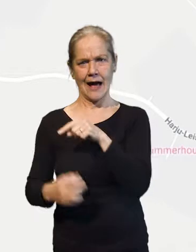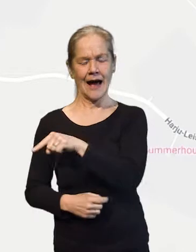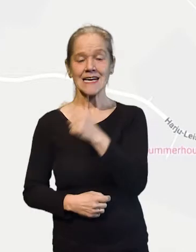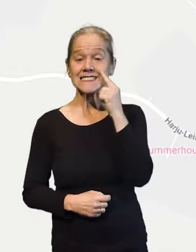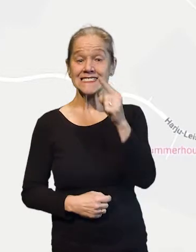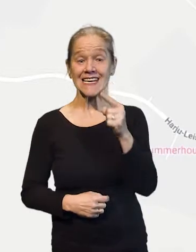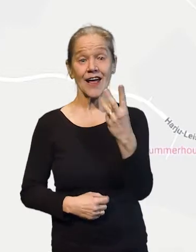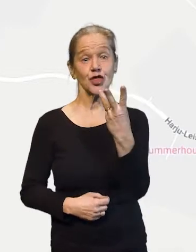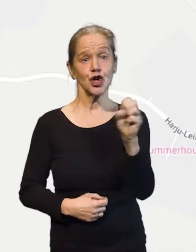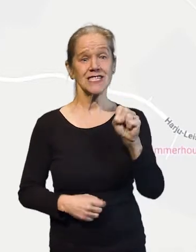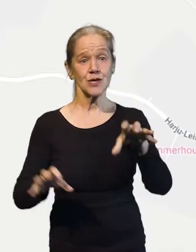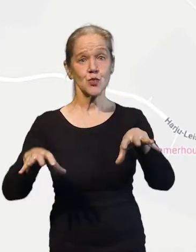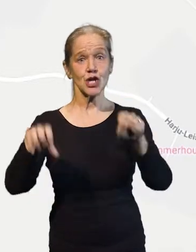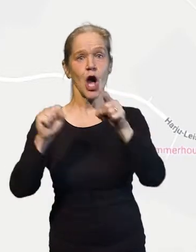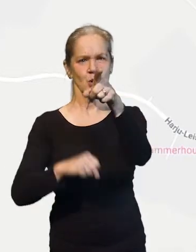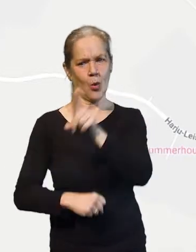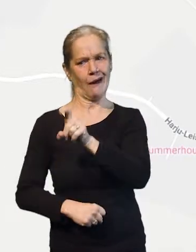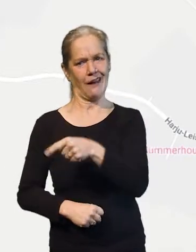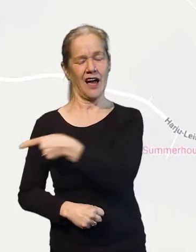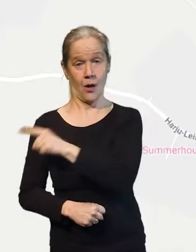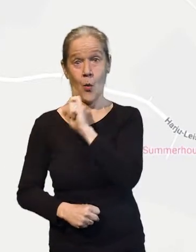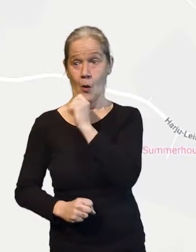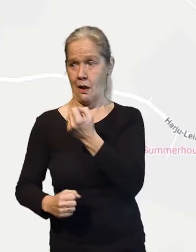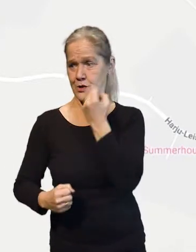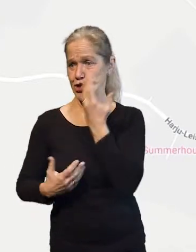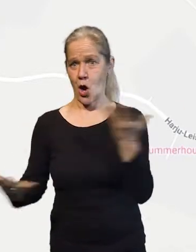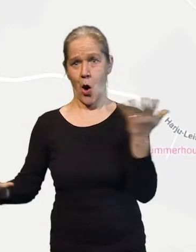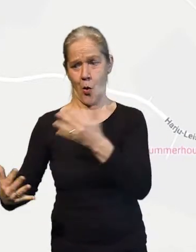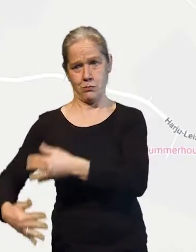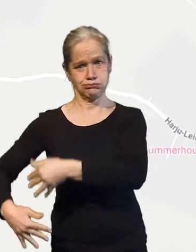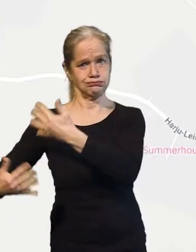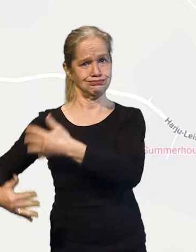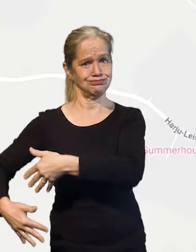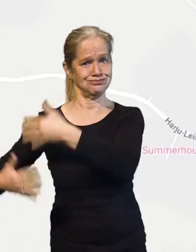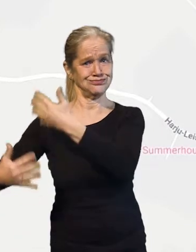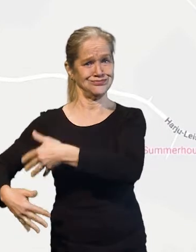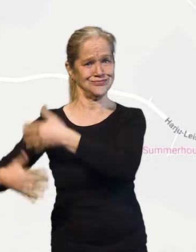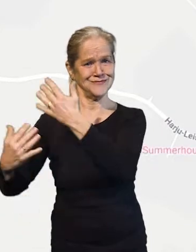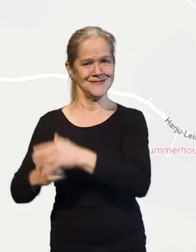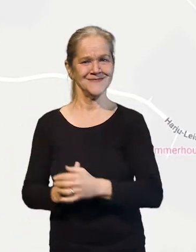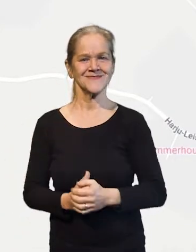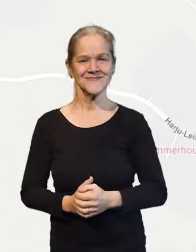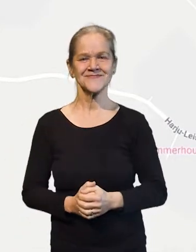"see all 30 results" If you click that, you'll then get a full list of all the results, which again, you can